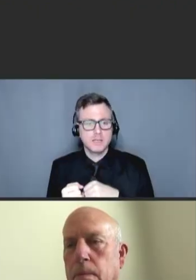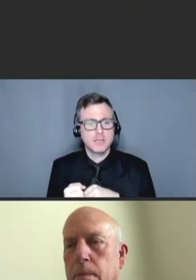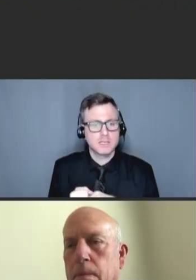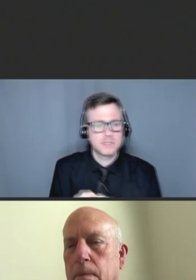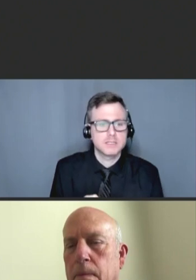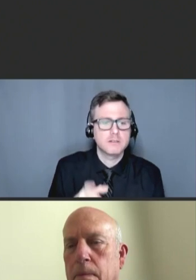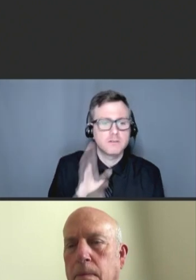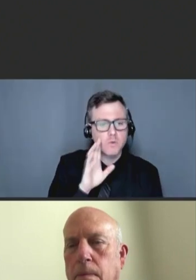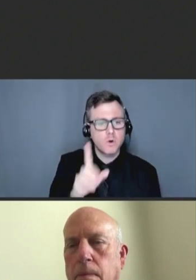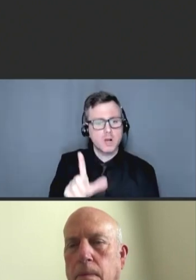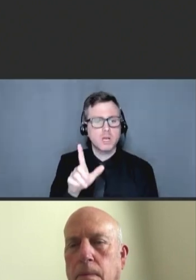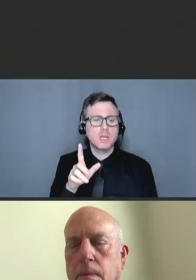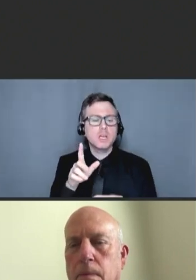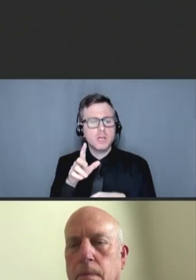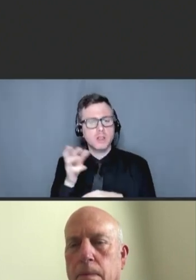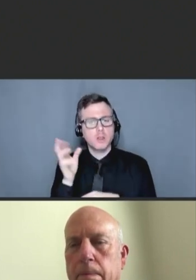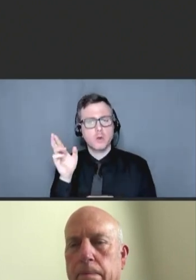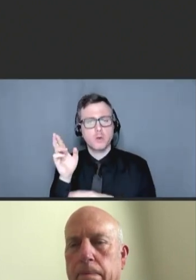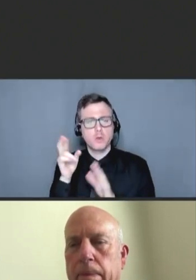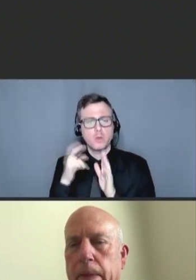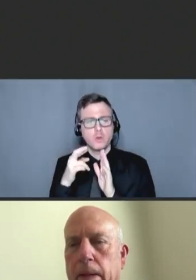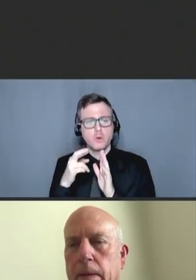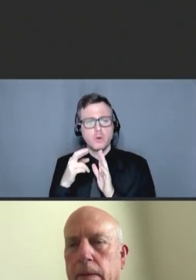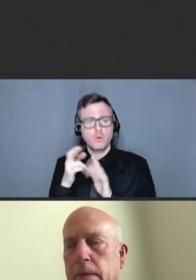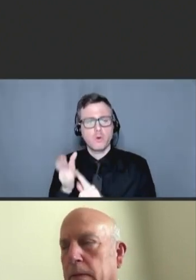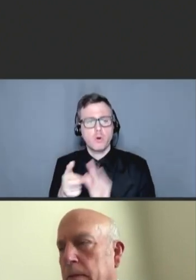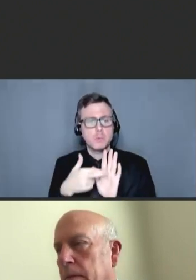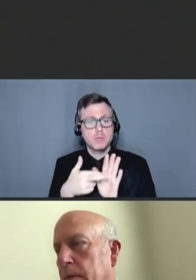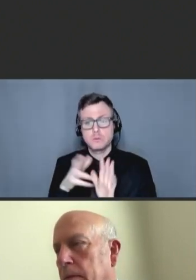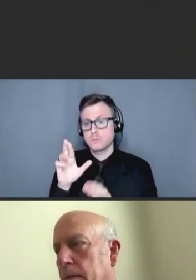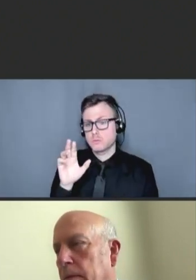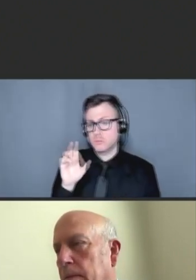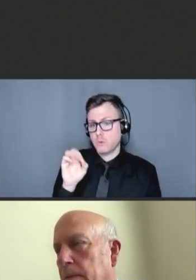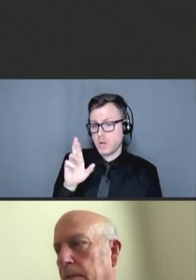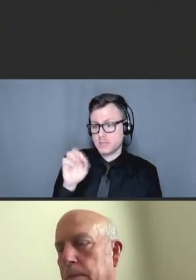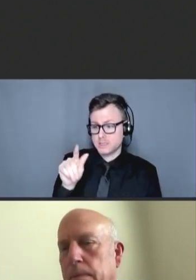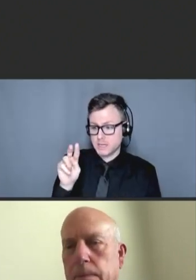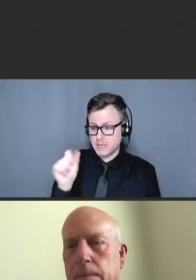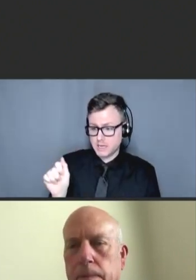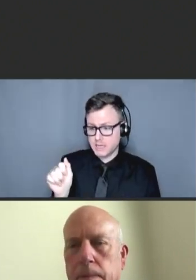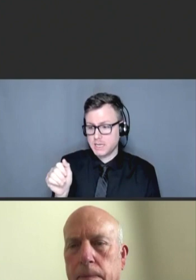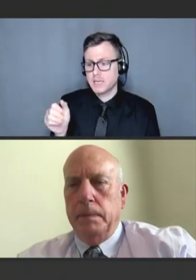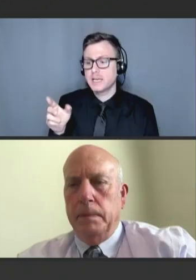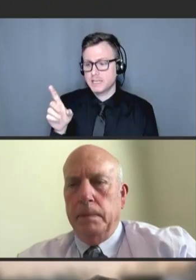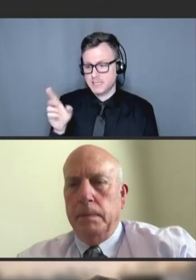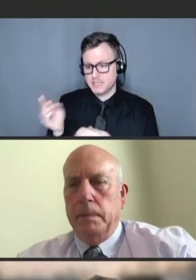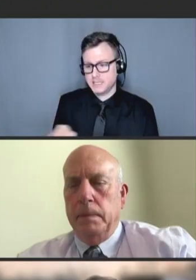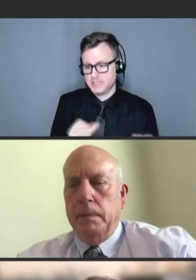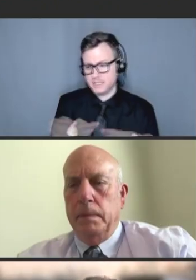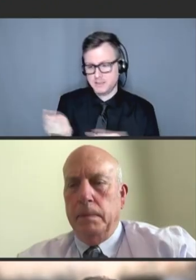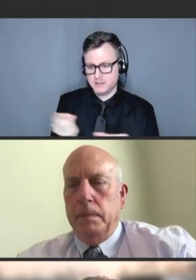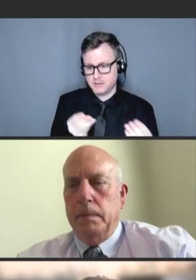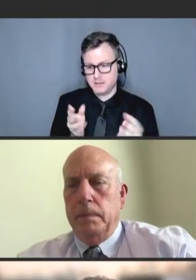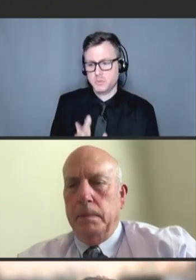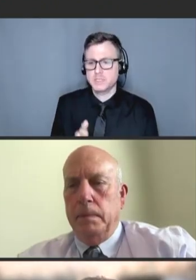And we'll go back to Roxanna Diba. Do you have any other comments, or did you cover everything in your first presentation?